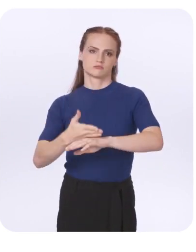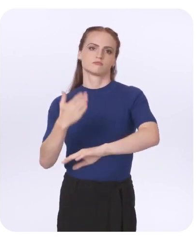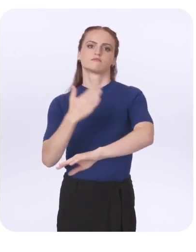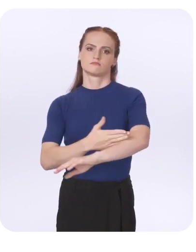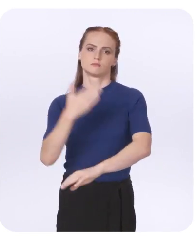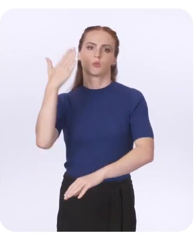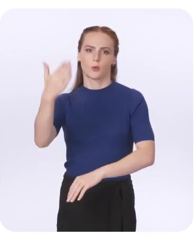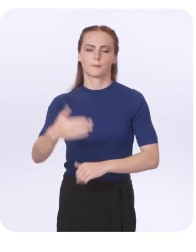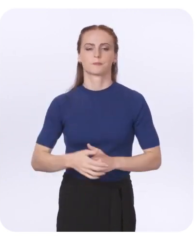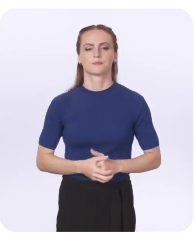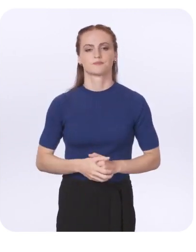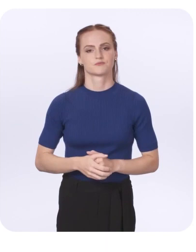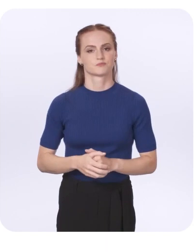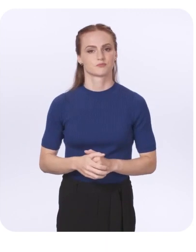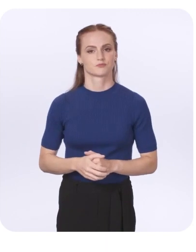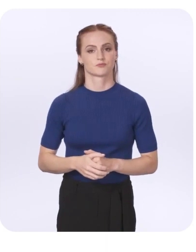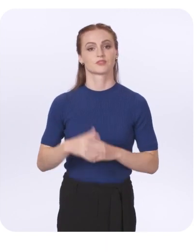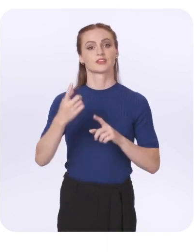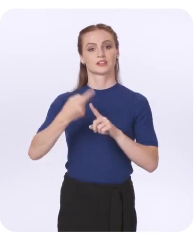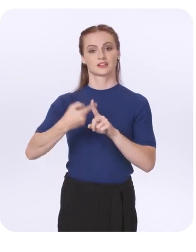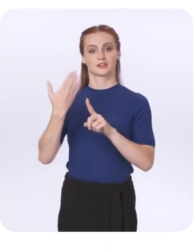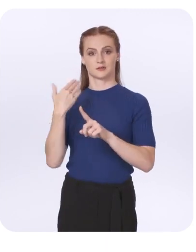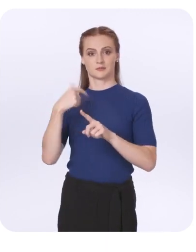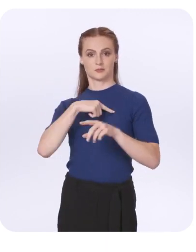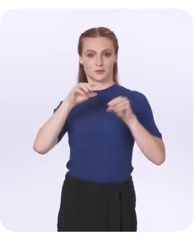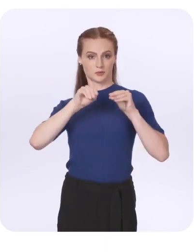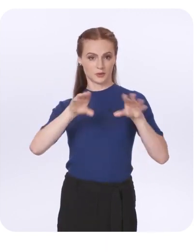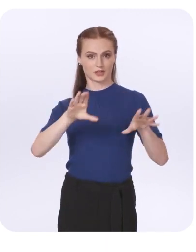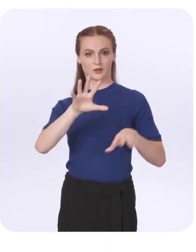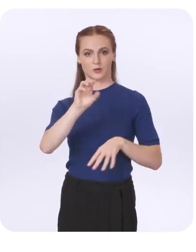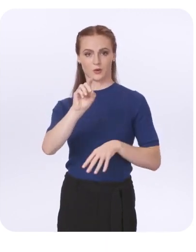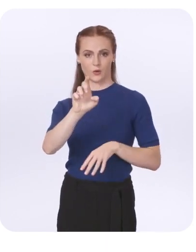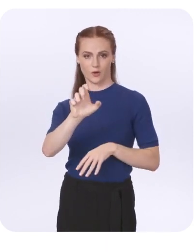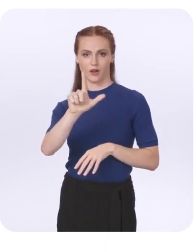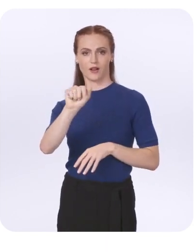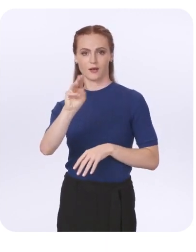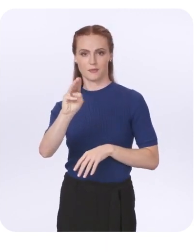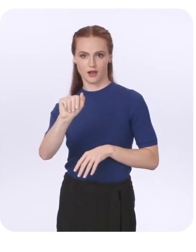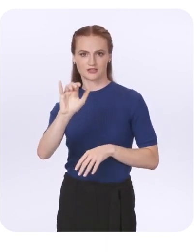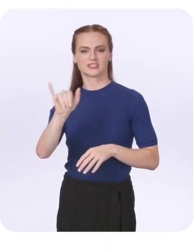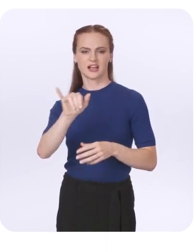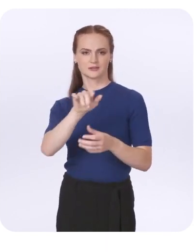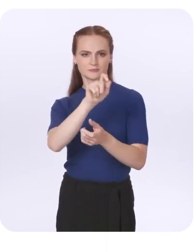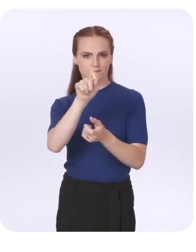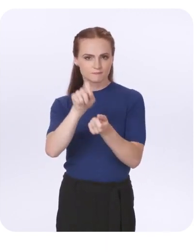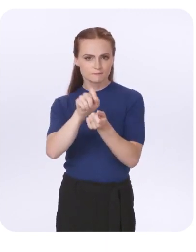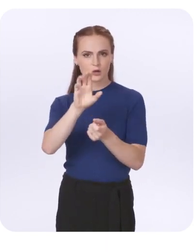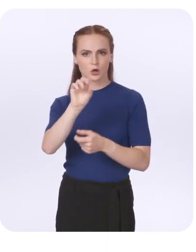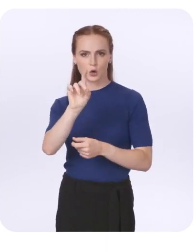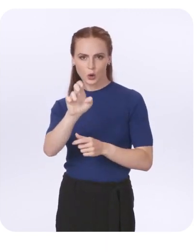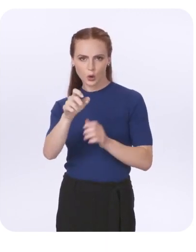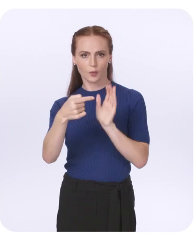So to that end, last month we released Code Llama. It’s a code-specific model that can follow natural instructions,